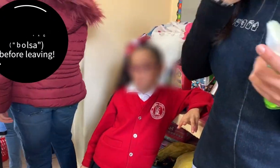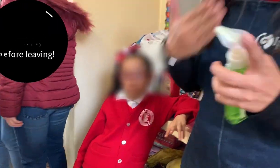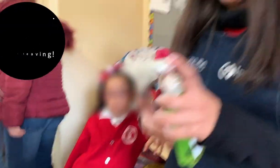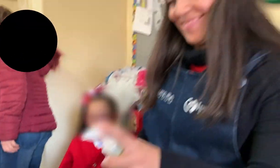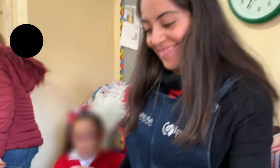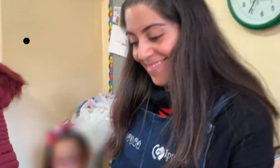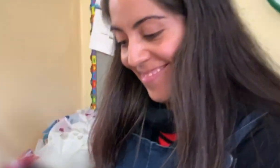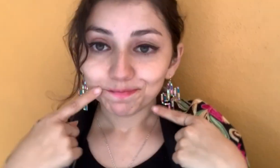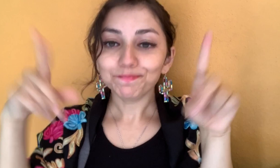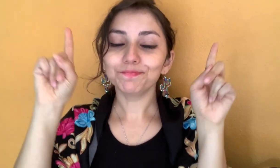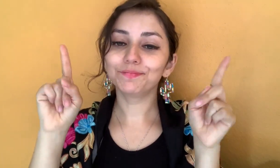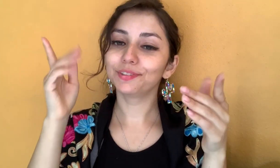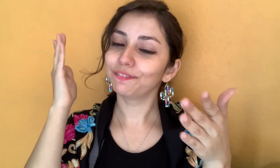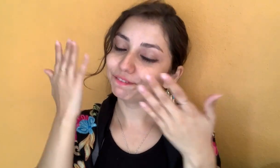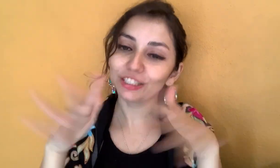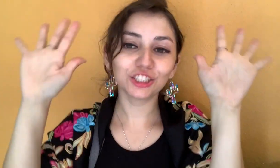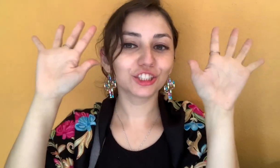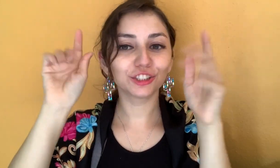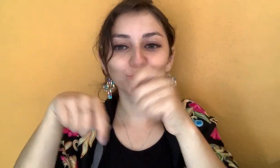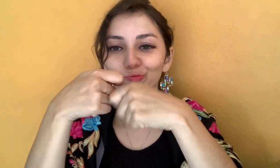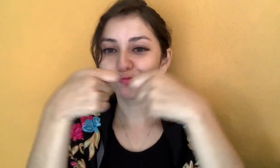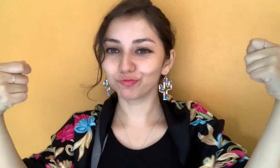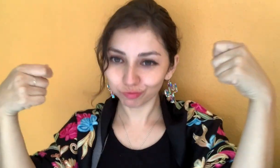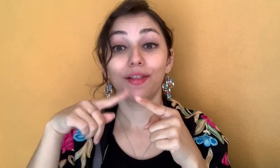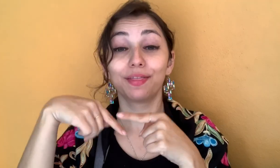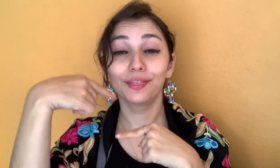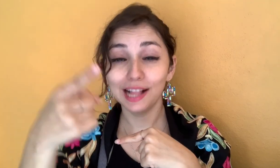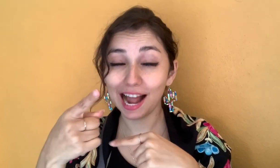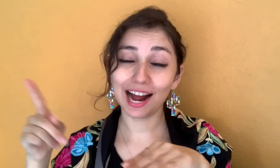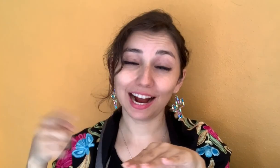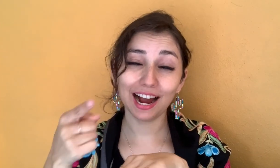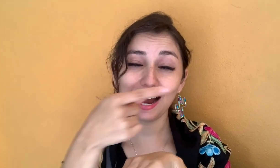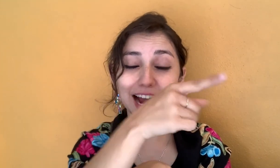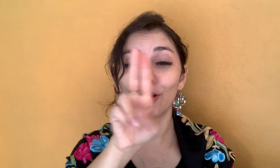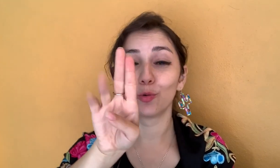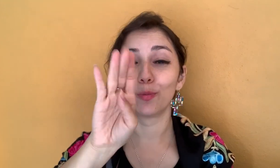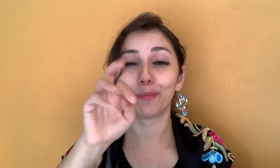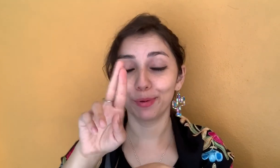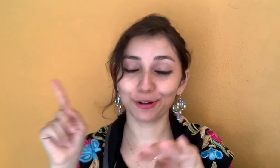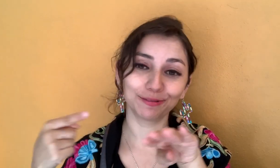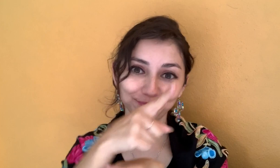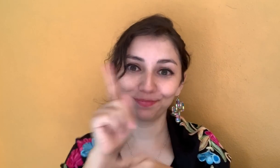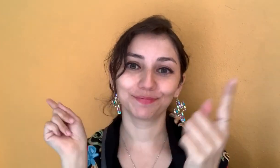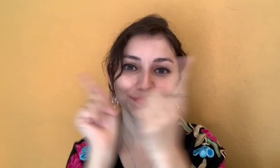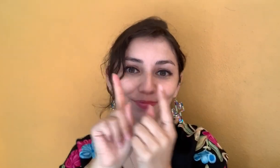teacher: good job! I've finally wrapped up filming this Deaf school. So, for the next interview I'll have to take an Uber to go meet